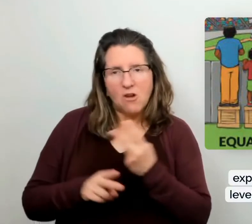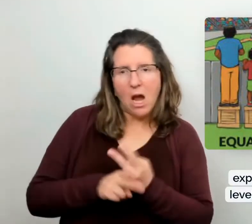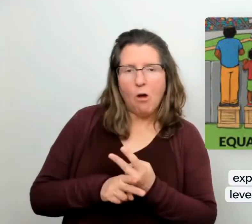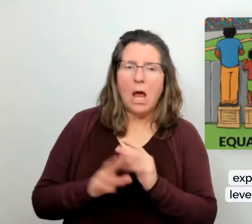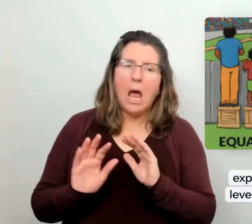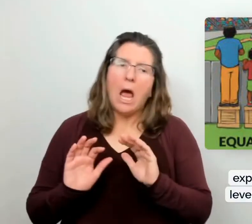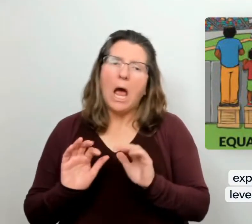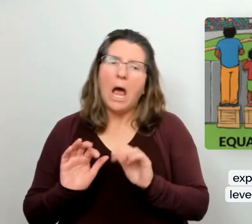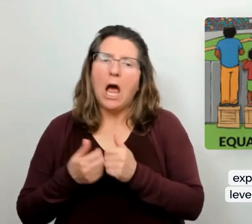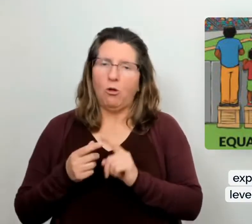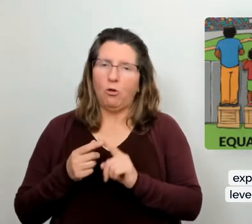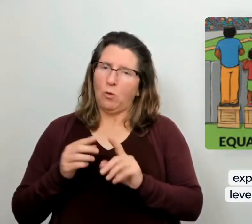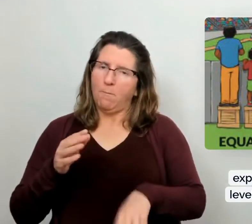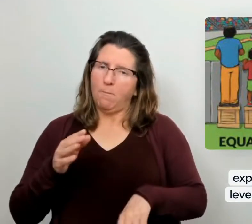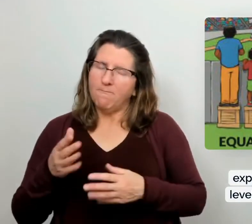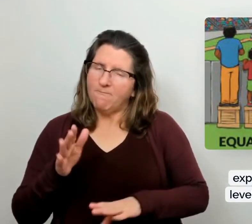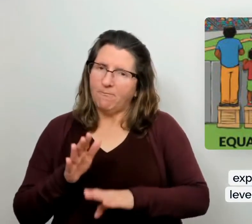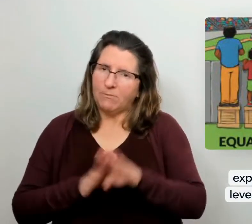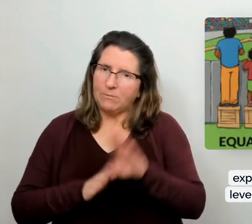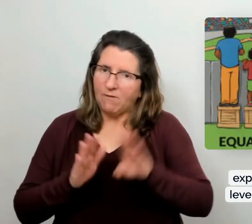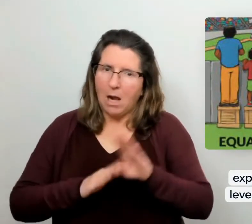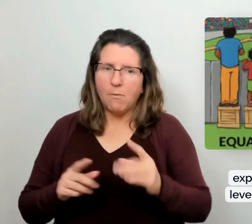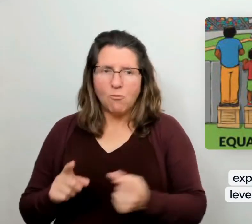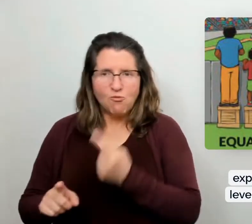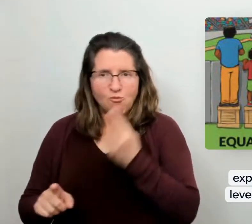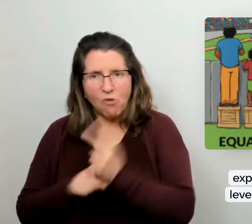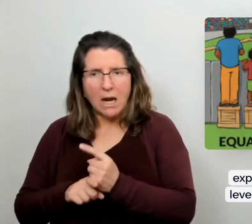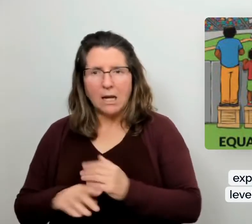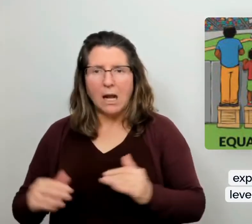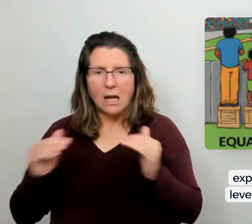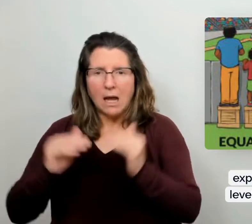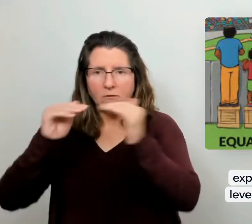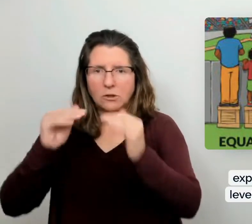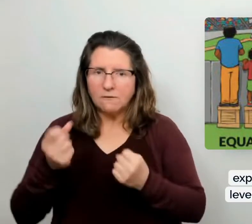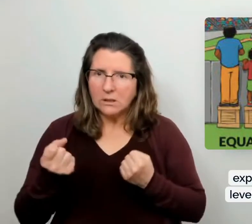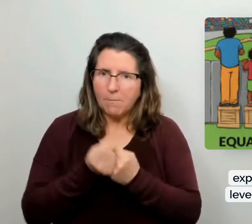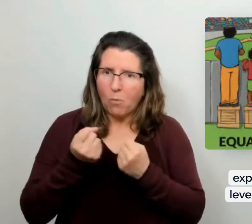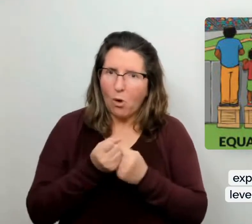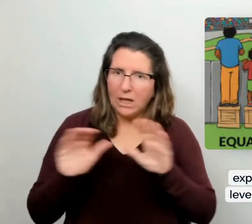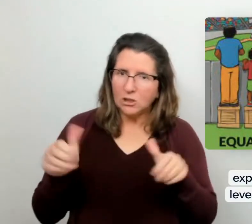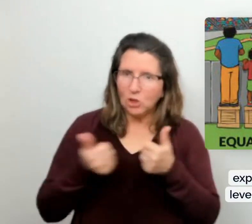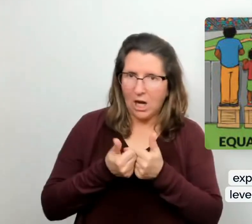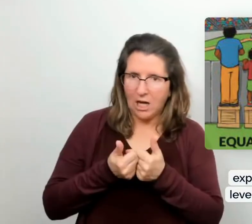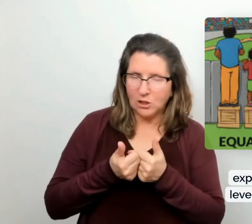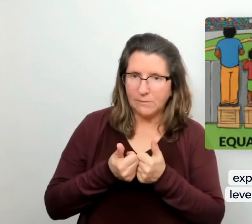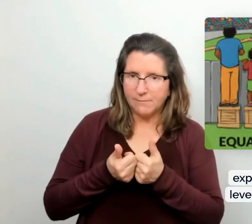We know we need to optimize the learning experience by finding the right levels of support and challenge.